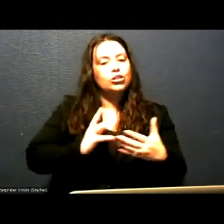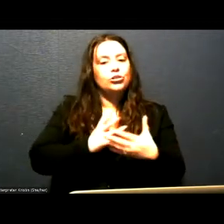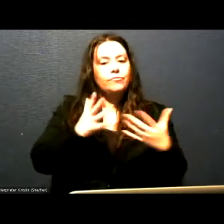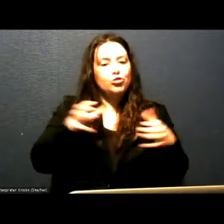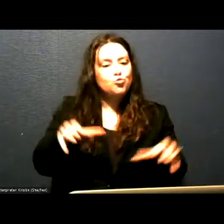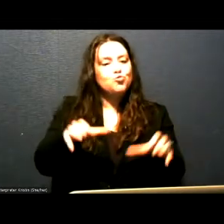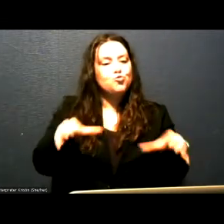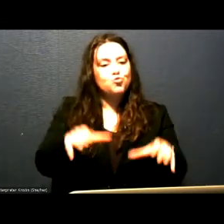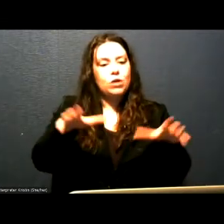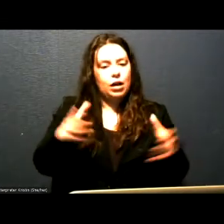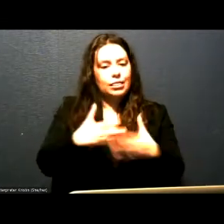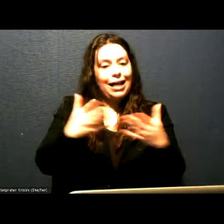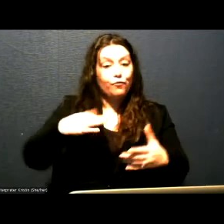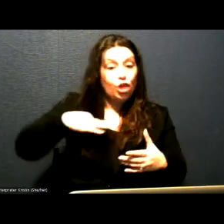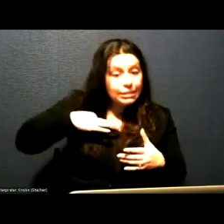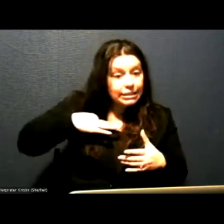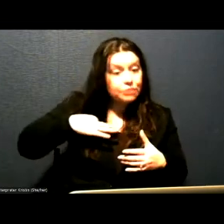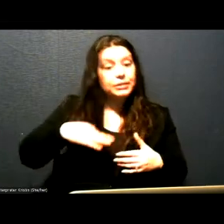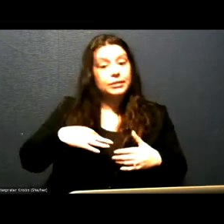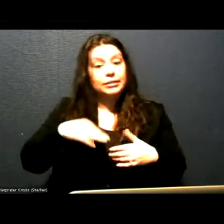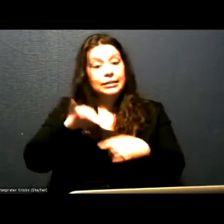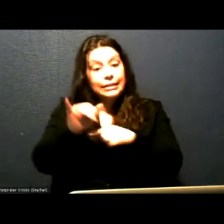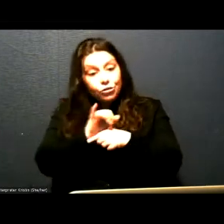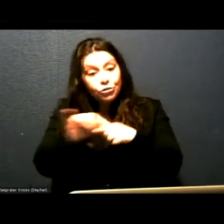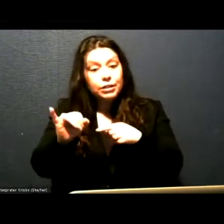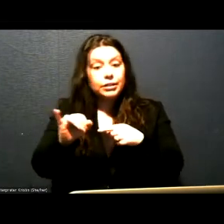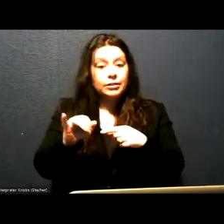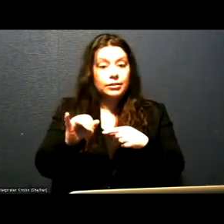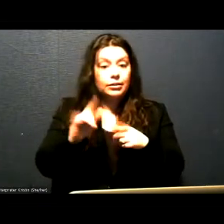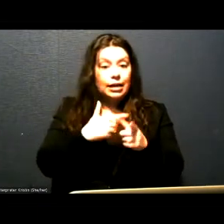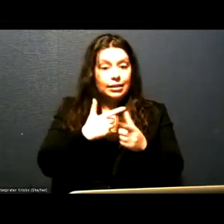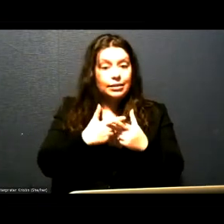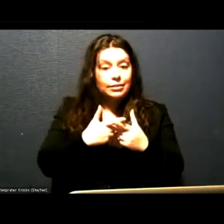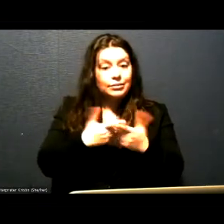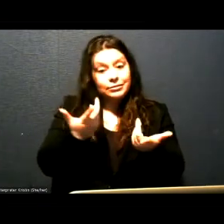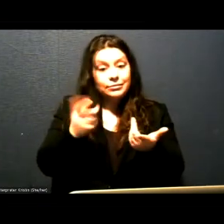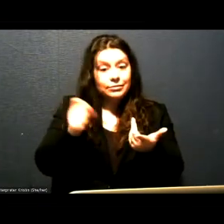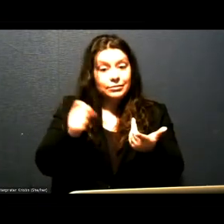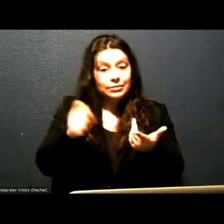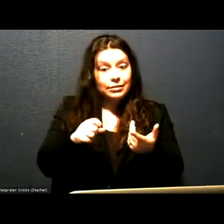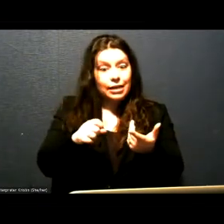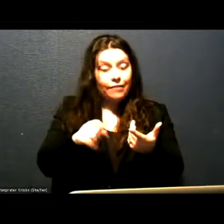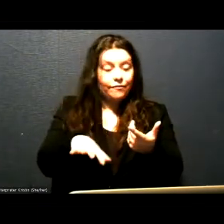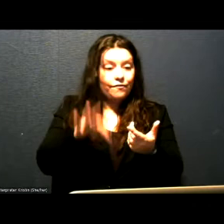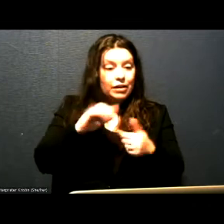um, volunteering, interning, um, and then, and then yeah. And landed, landed my first job at a sanctuary,